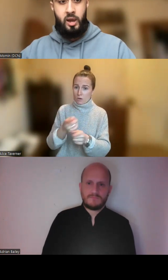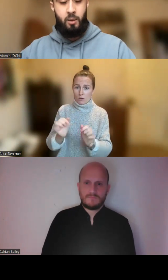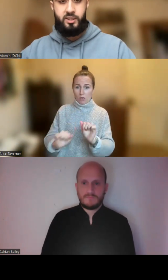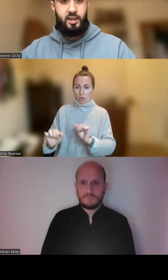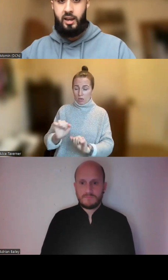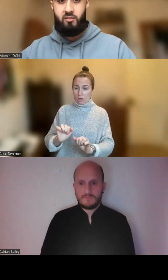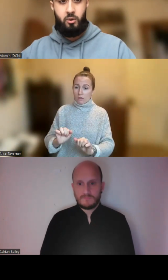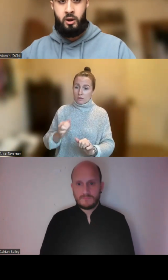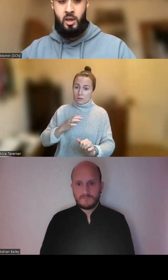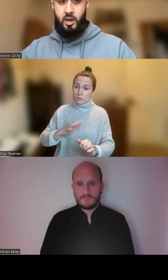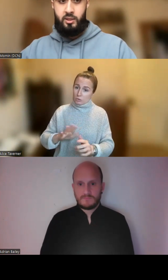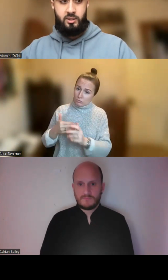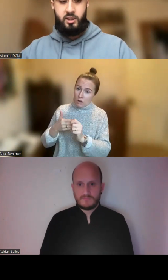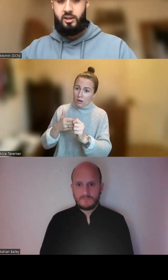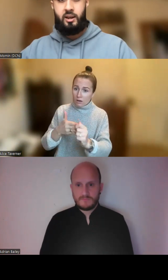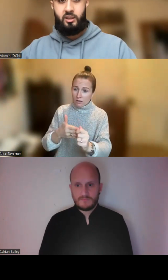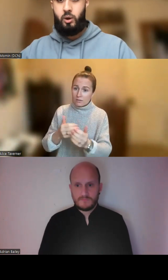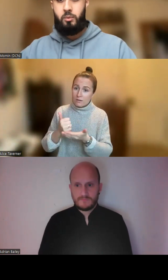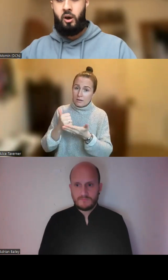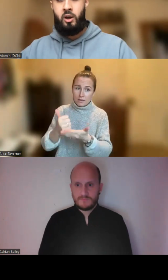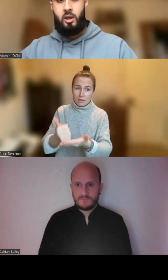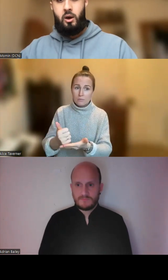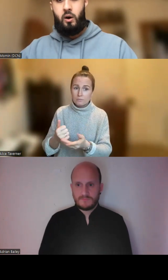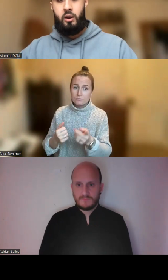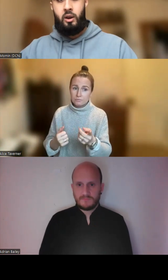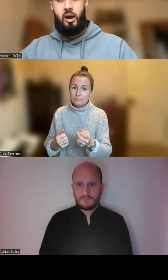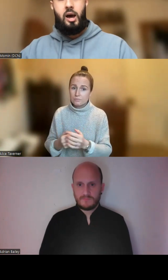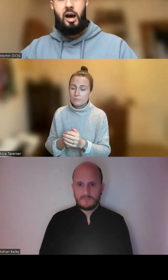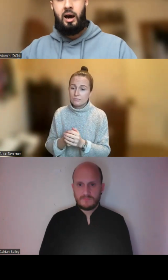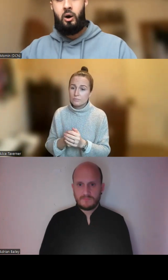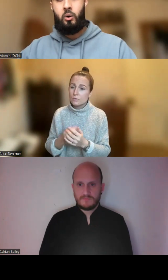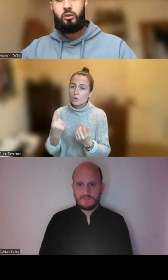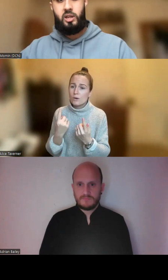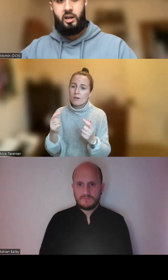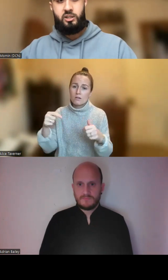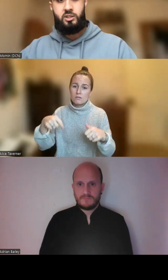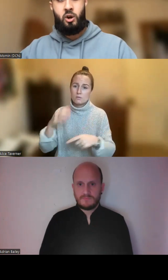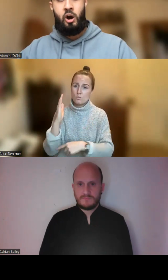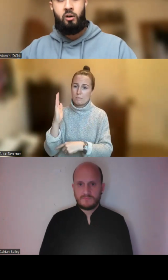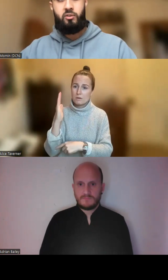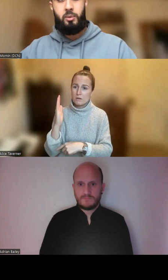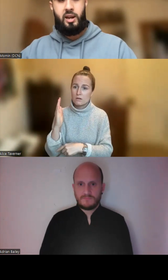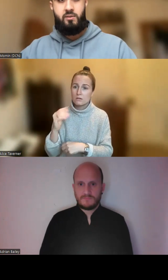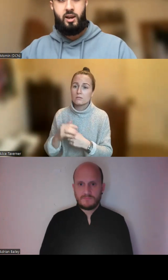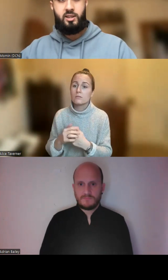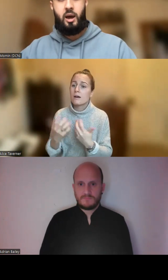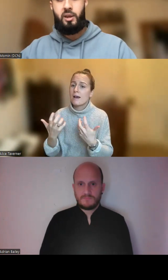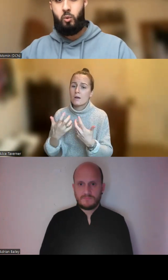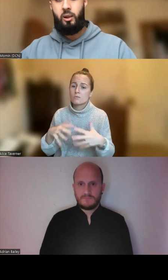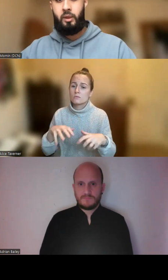We're happy to guide everyone that's attending this webinar on how to actually start off a paid advertising campaign well